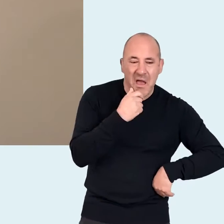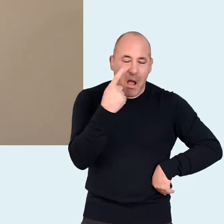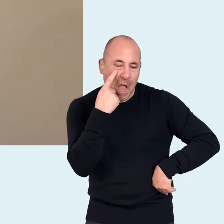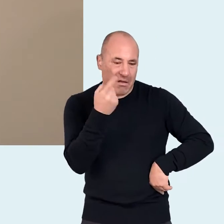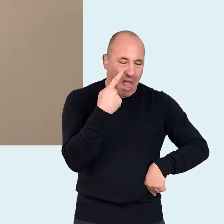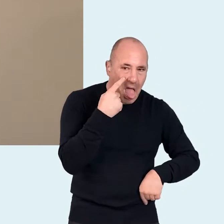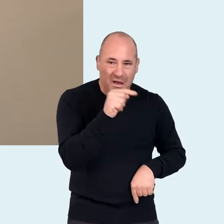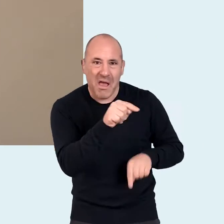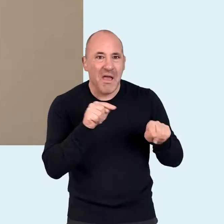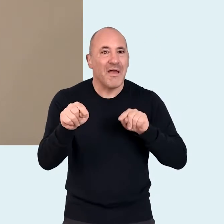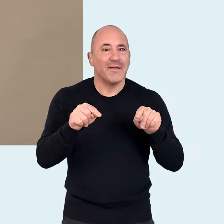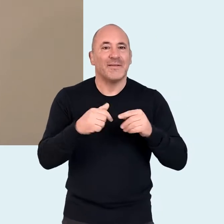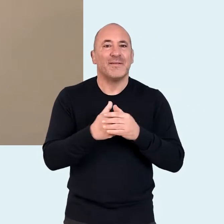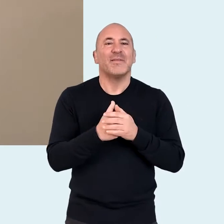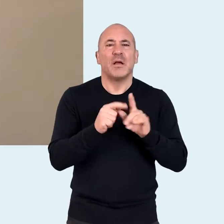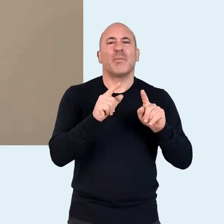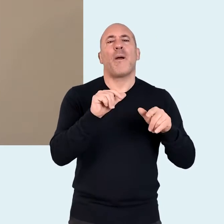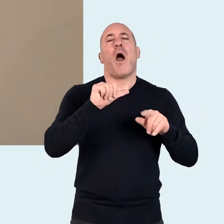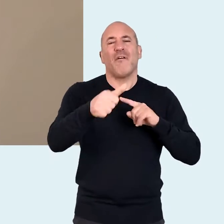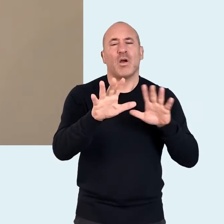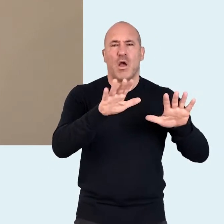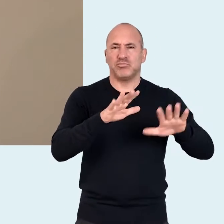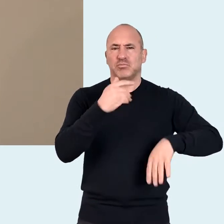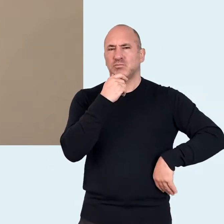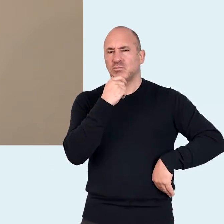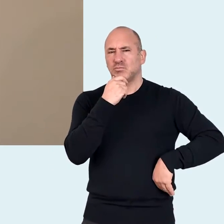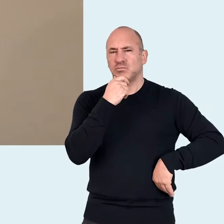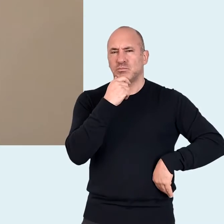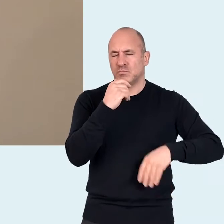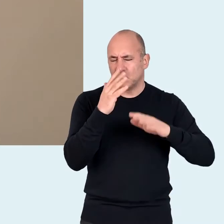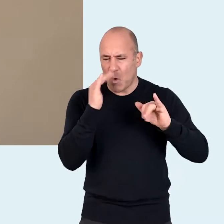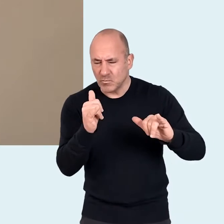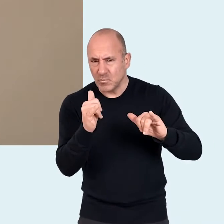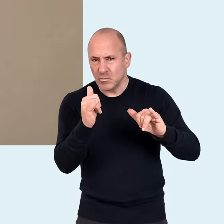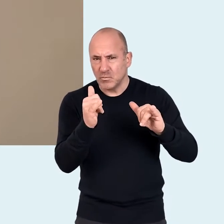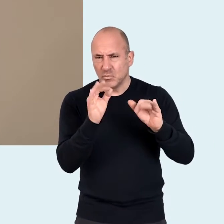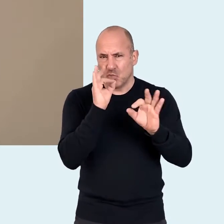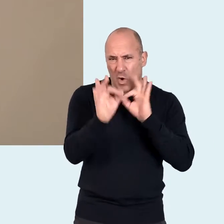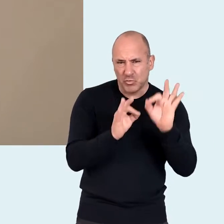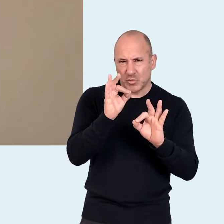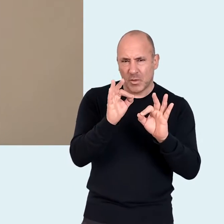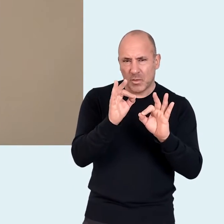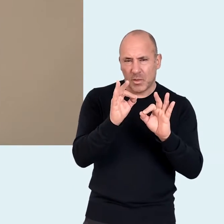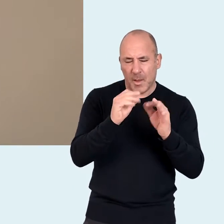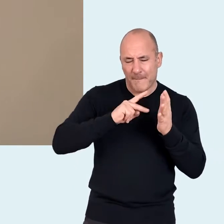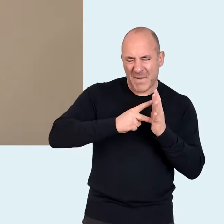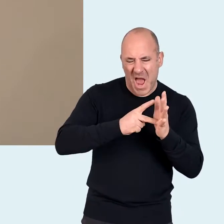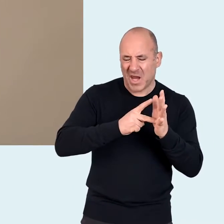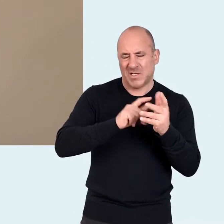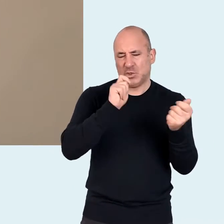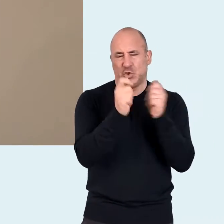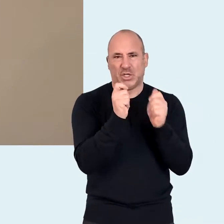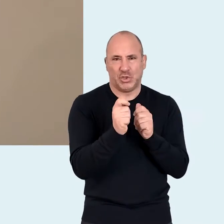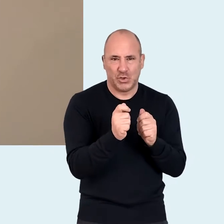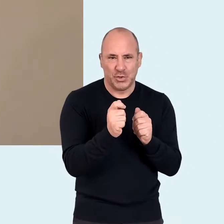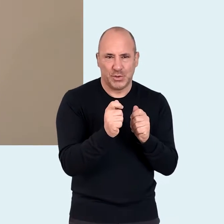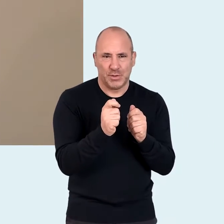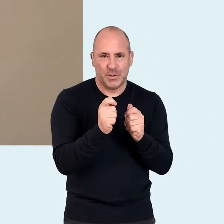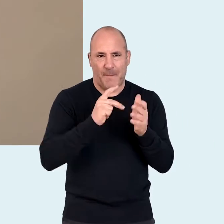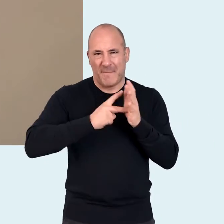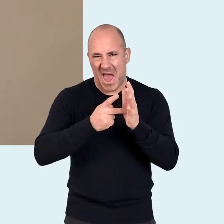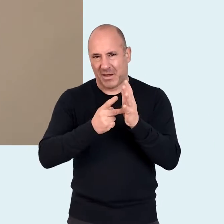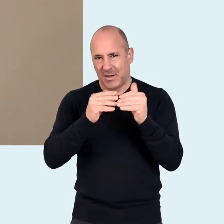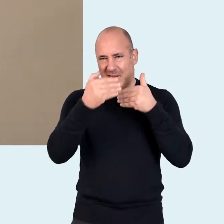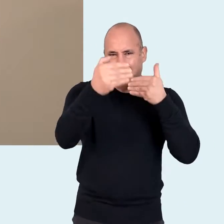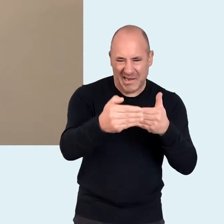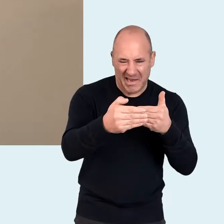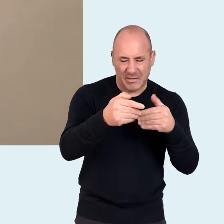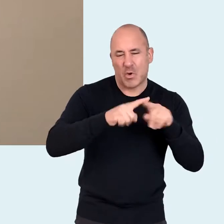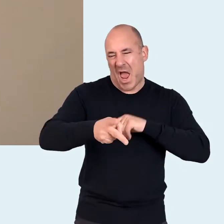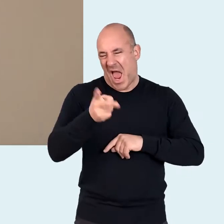Then to take some time, to have time to test and question and rework a plan, to plan another